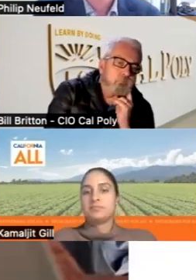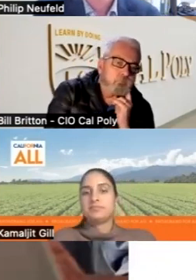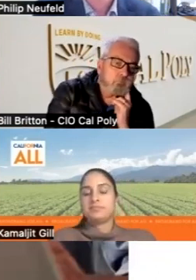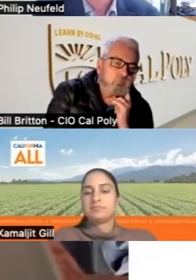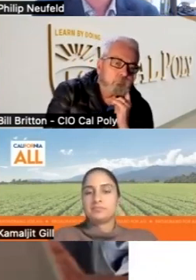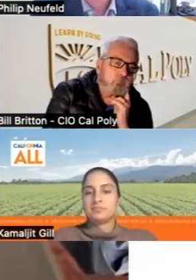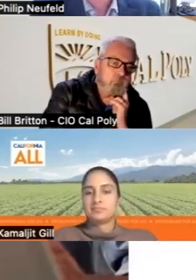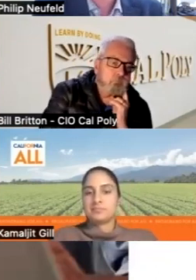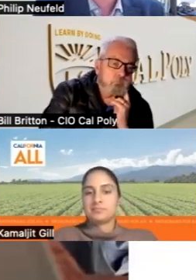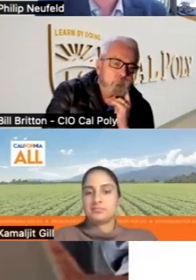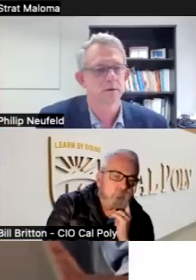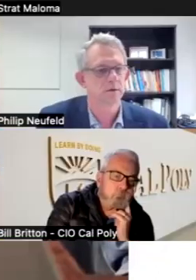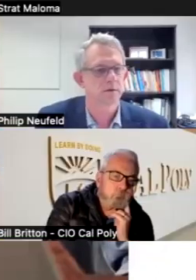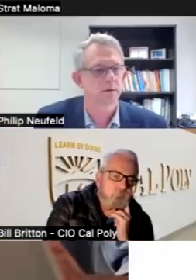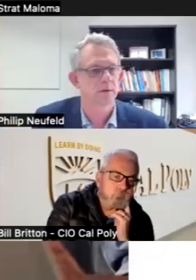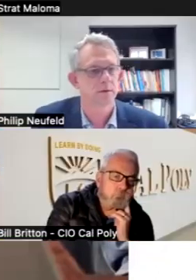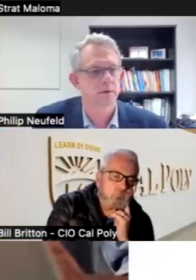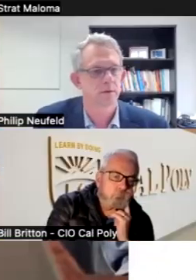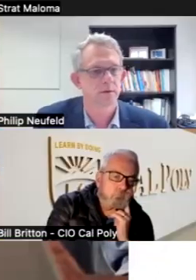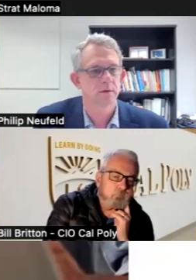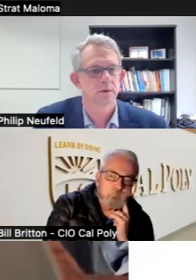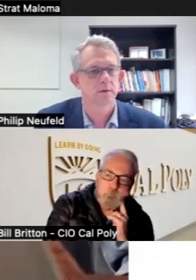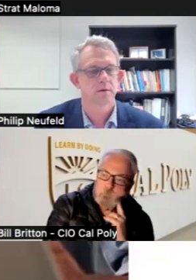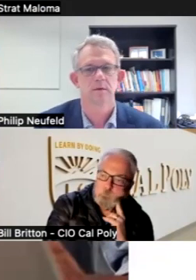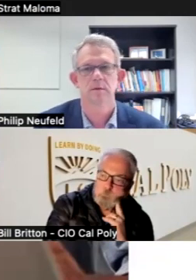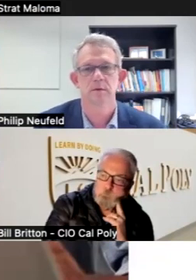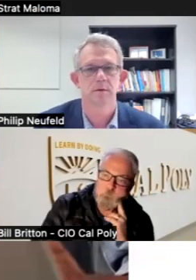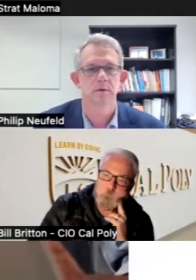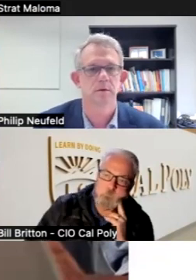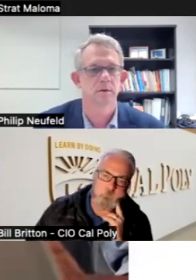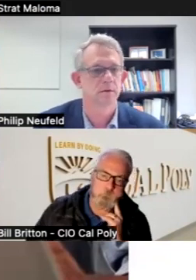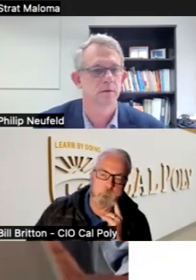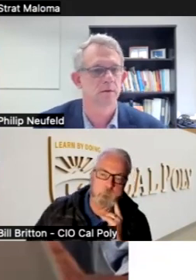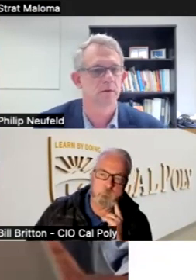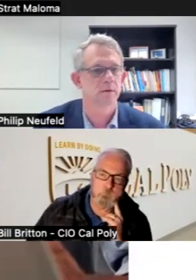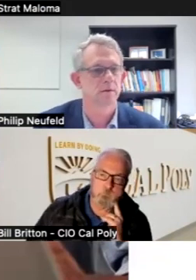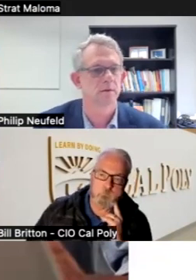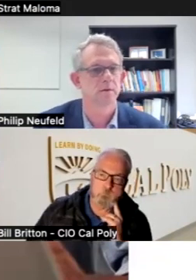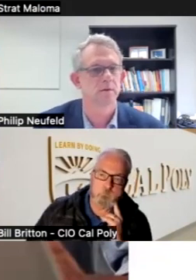to Rachna Vas to provide an update on these and how you can take action. Thank you, Laura. Hi,